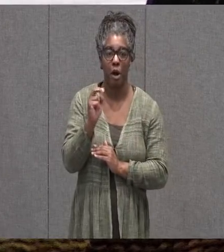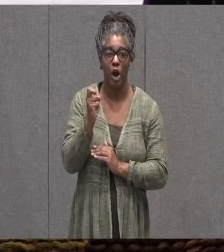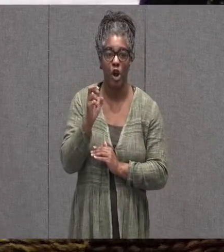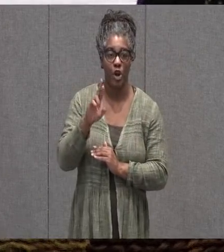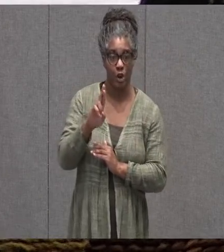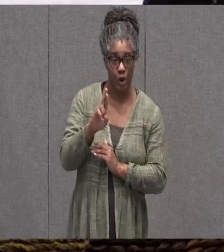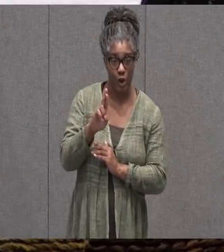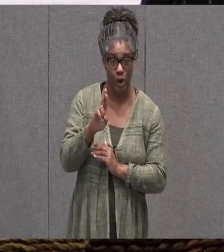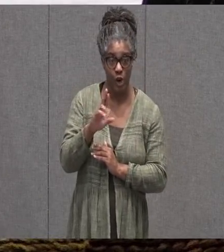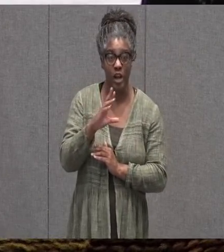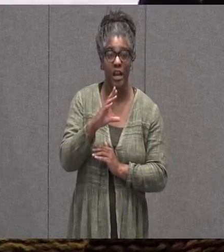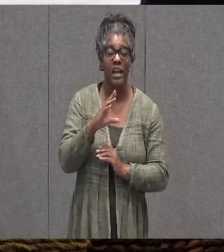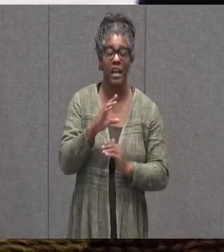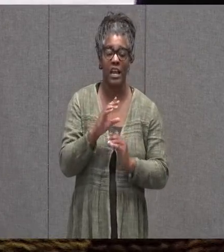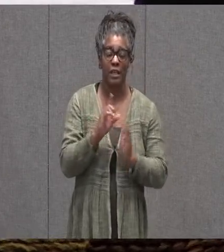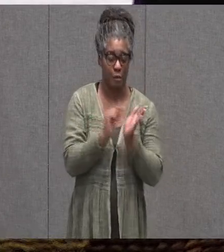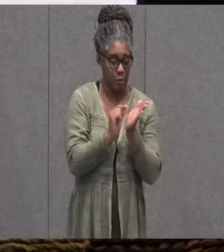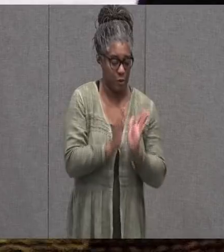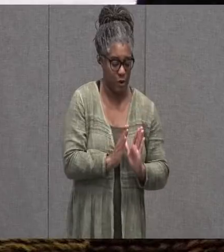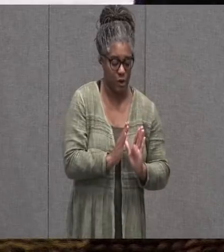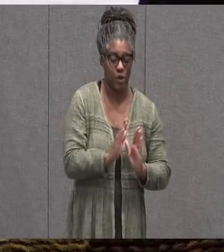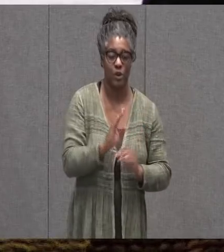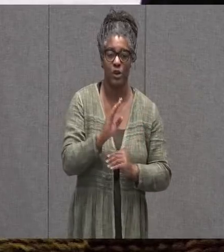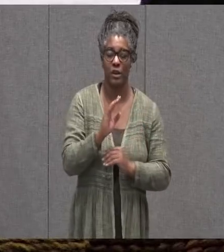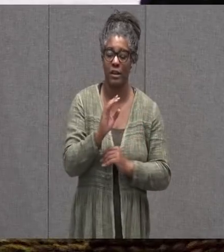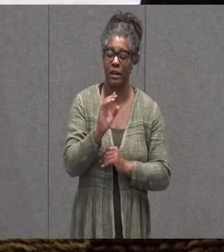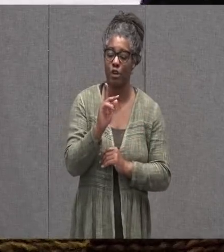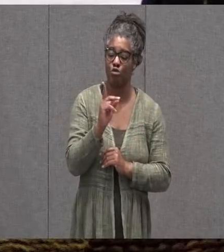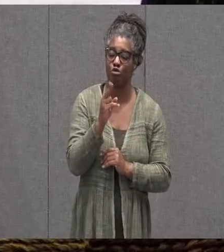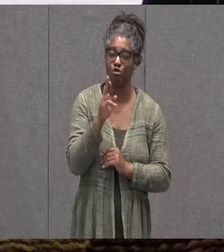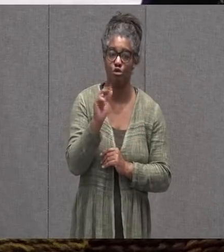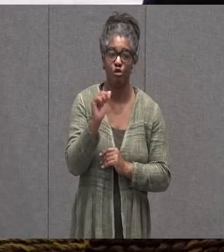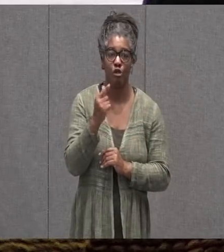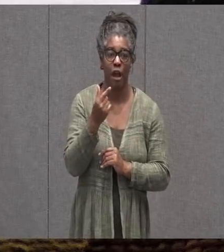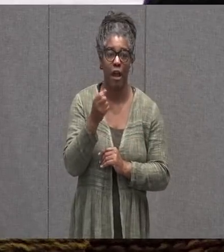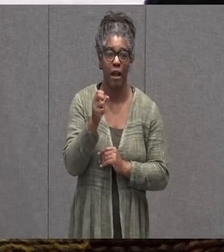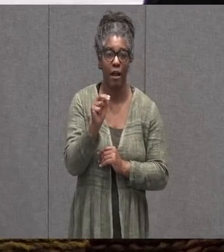I wonder, what will this book be about, hmm?